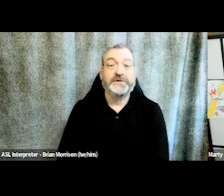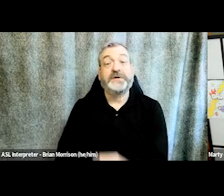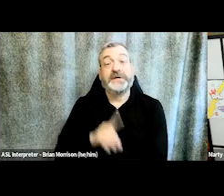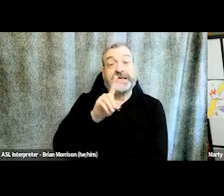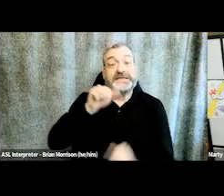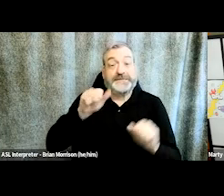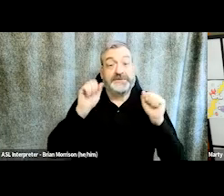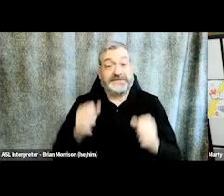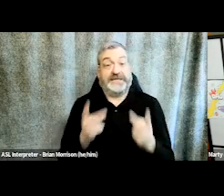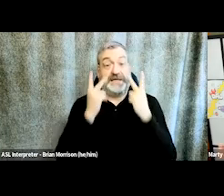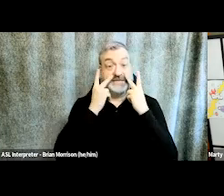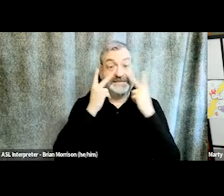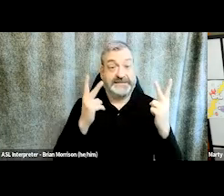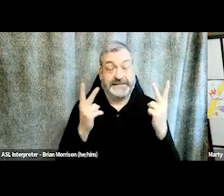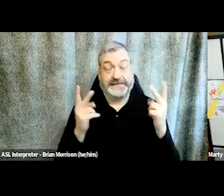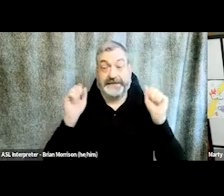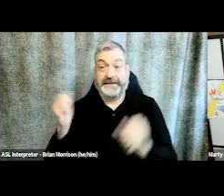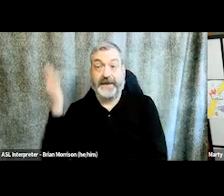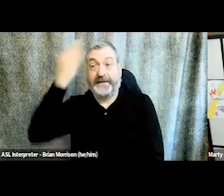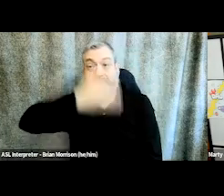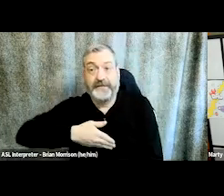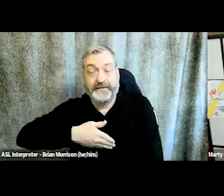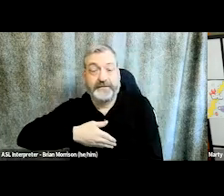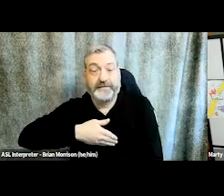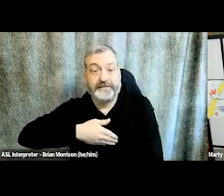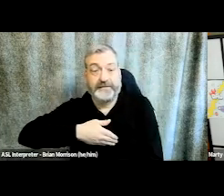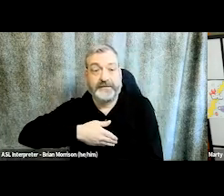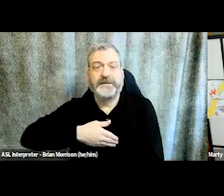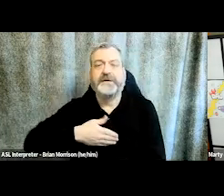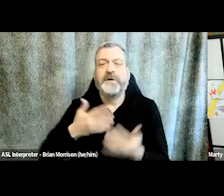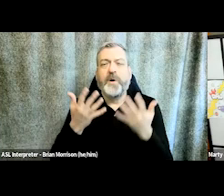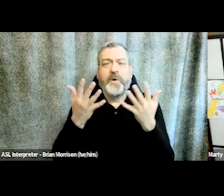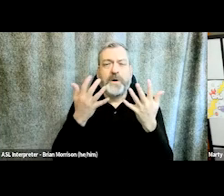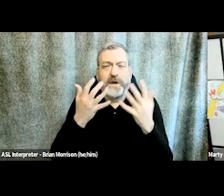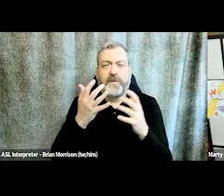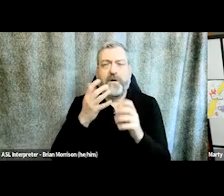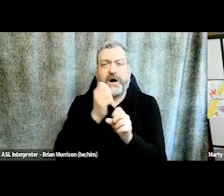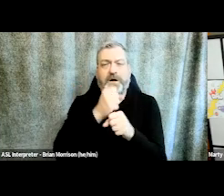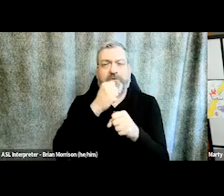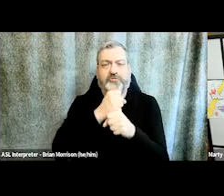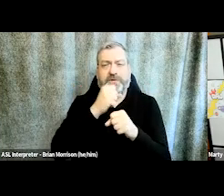So we really want to try to create content that is as universal as possible.